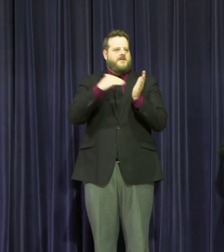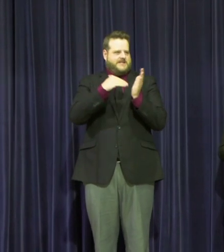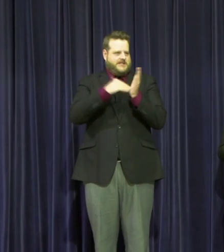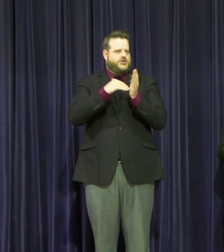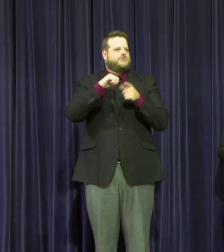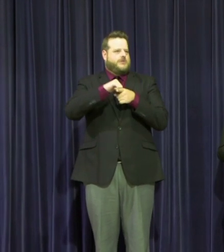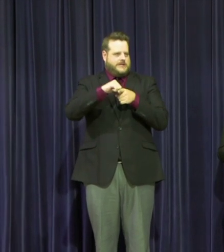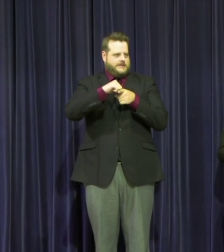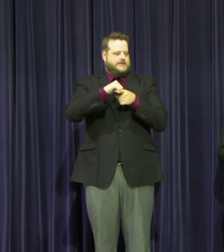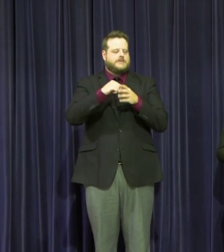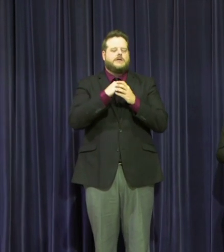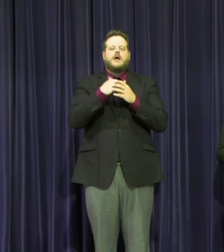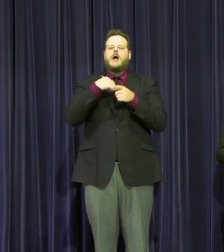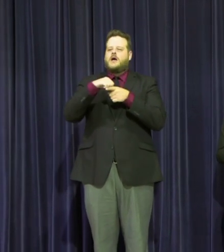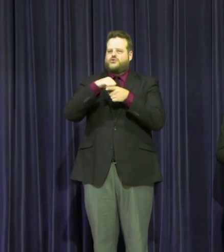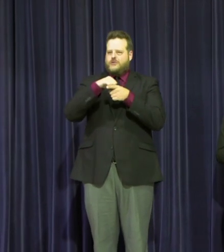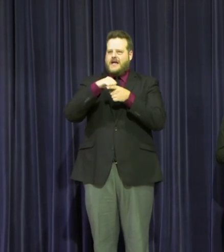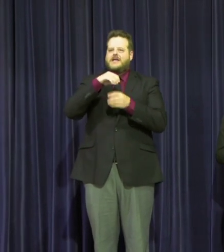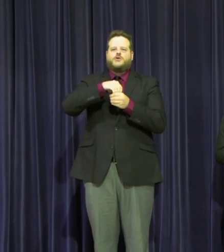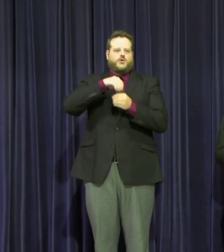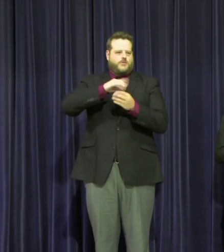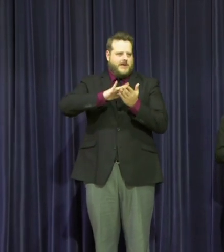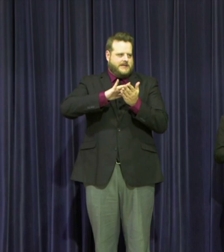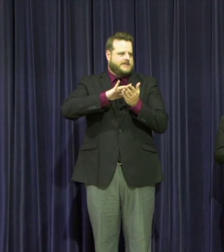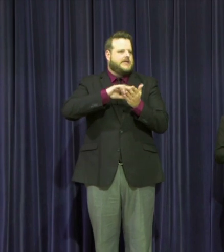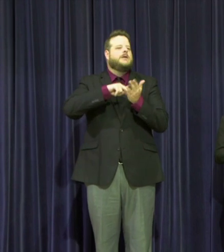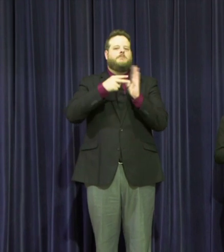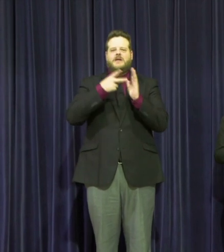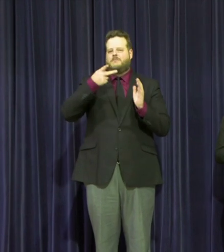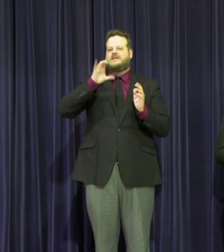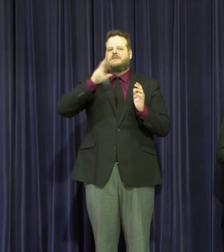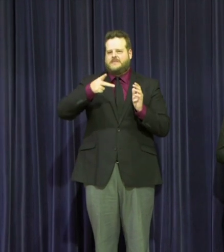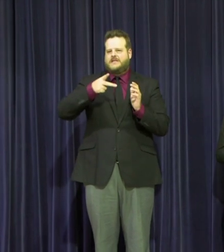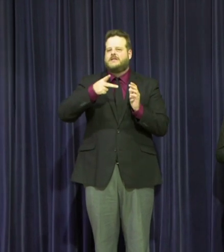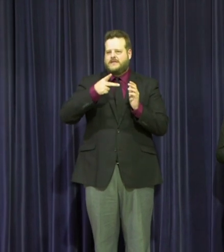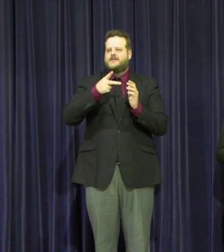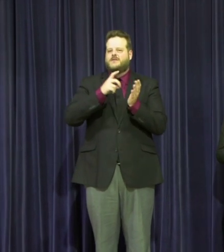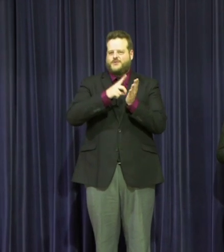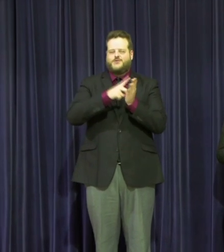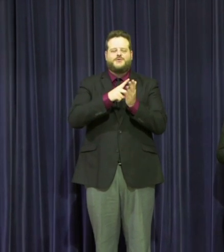I trained in internal medicine, which means I am a primary care doc.